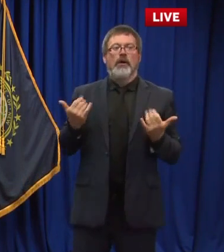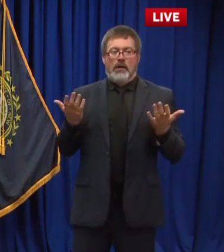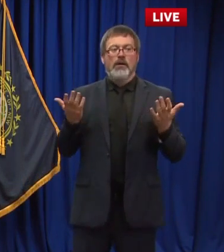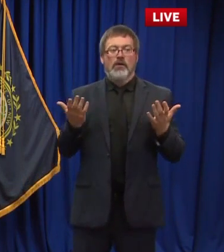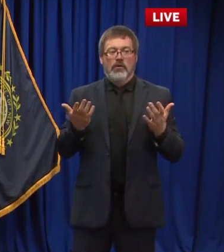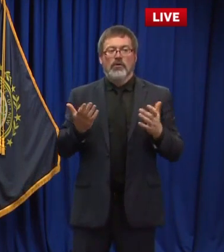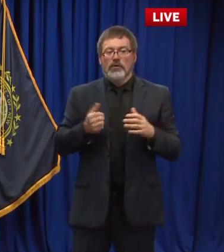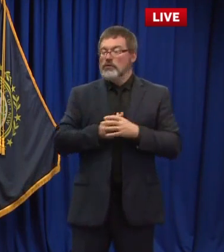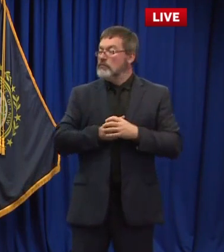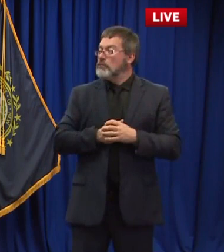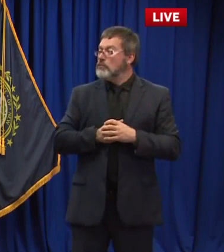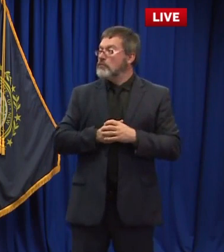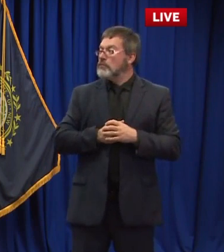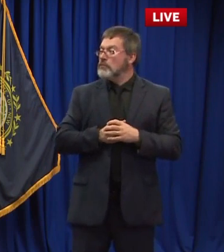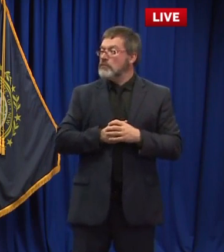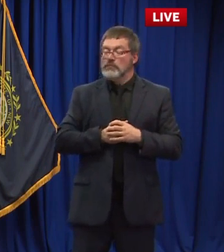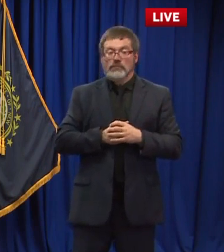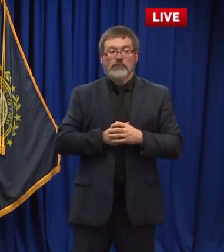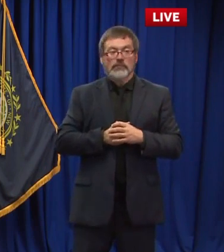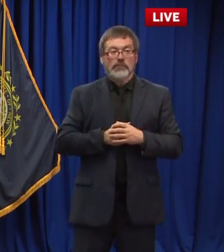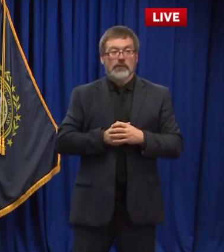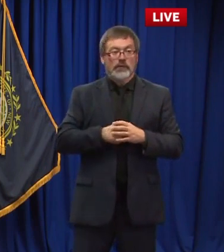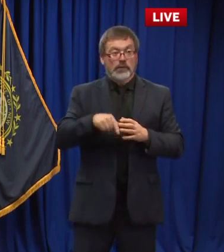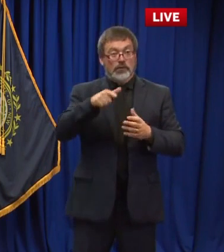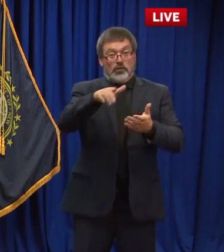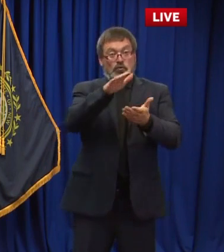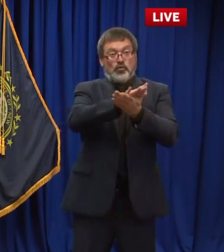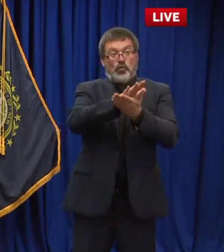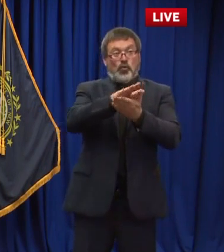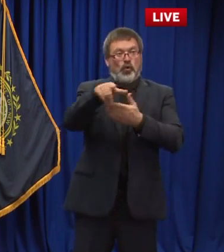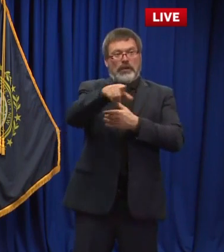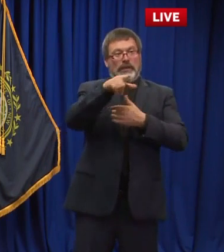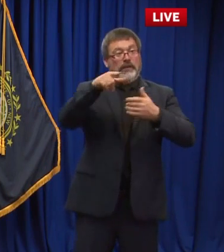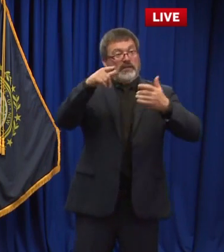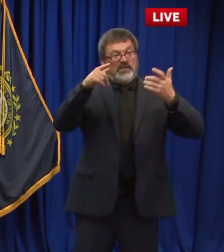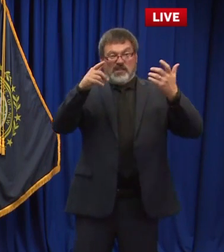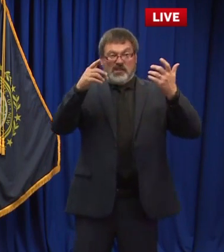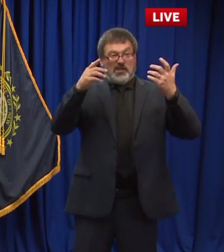THAT CAN HELP THEM DURING THE REMOTE PROCESS IN HYBRID MODELS.